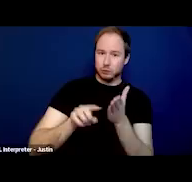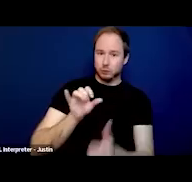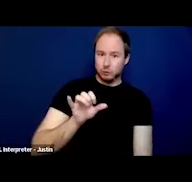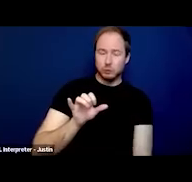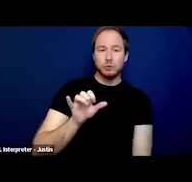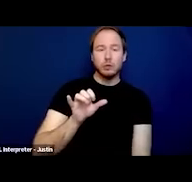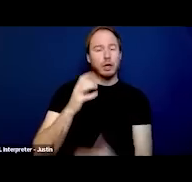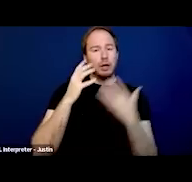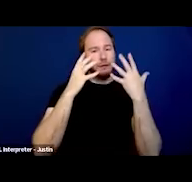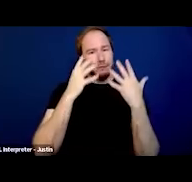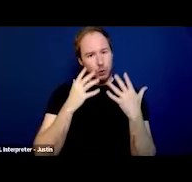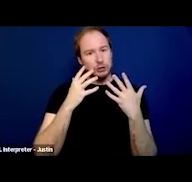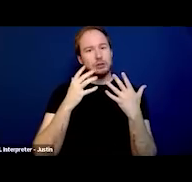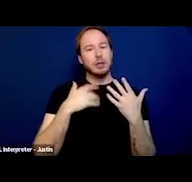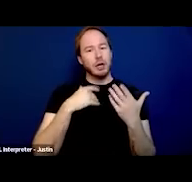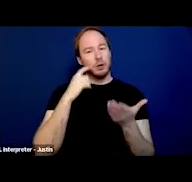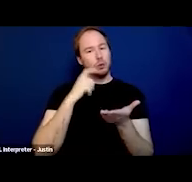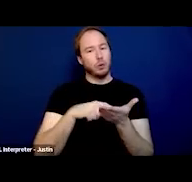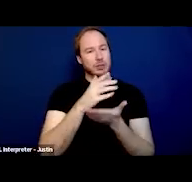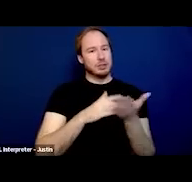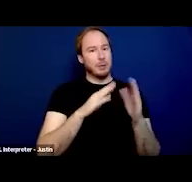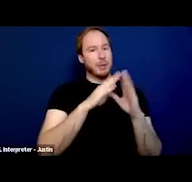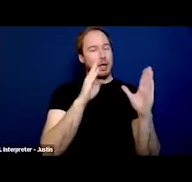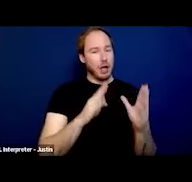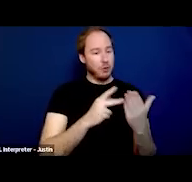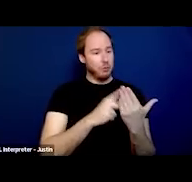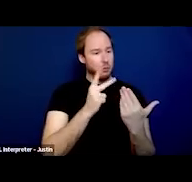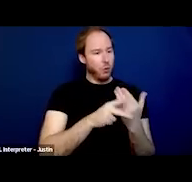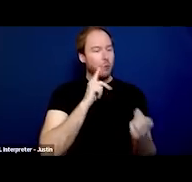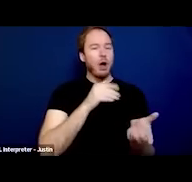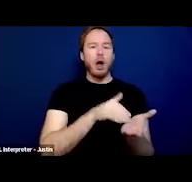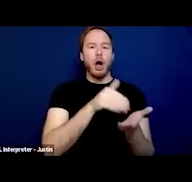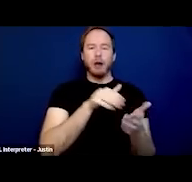unfortunately, I've seen housing programs that often call law enforcement on their residents.